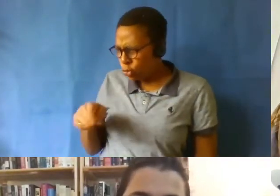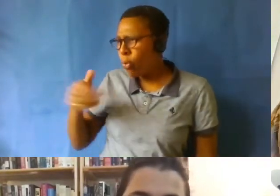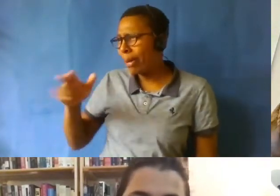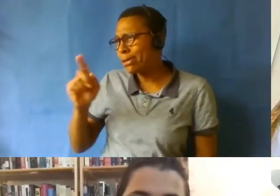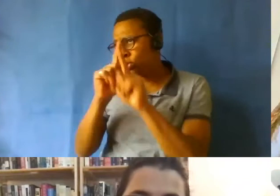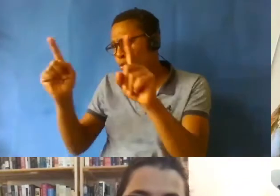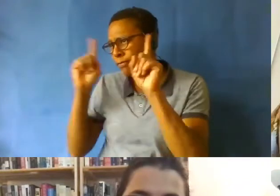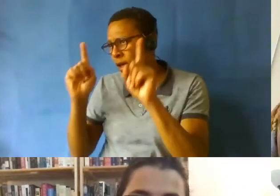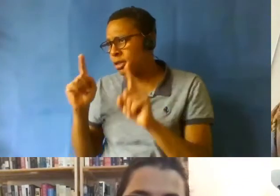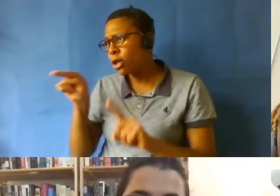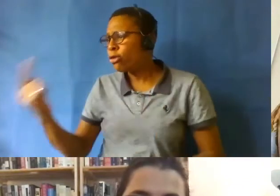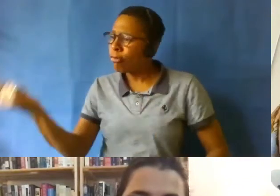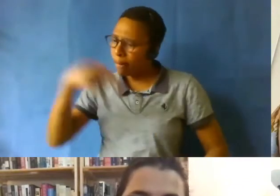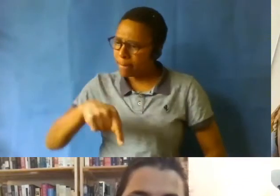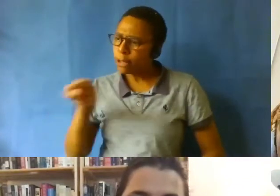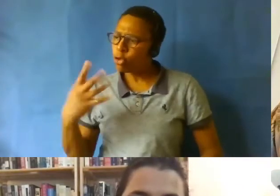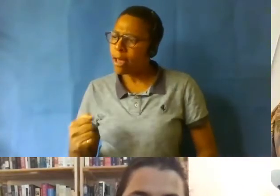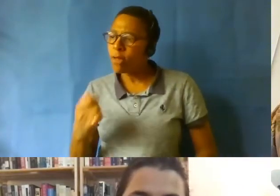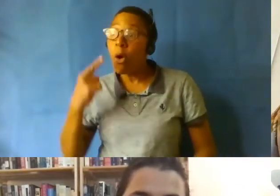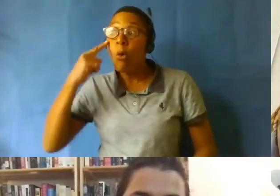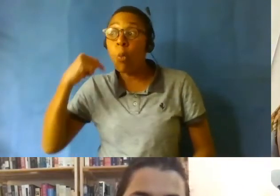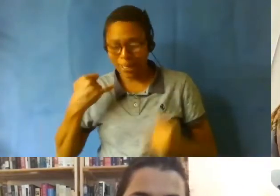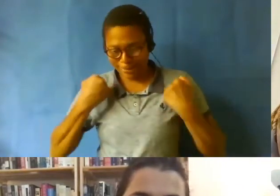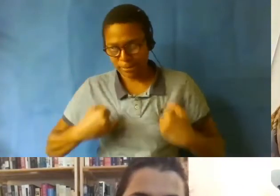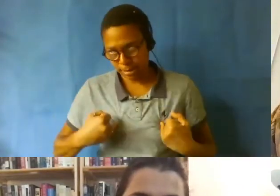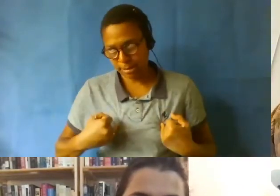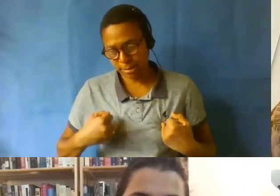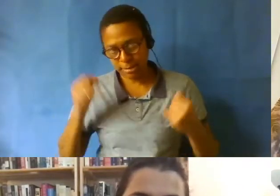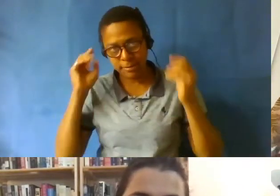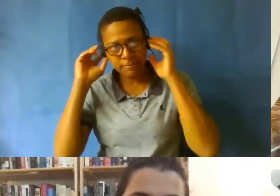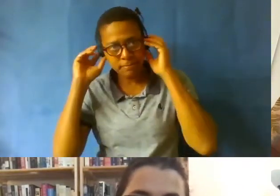an issue and it's been something that has required quite a lot of work and I